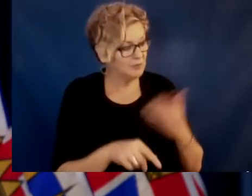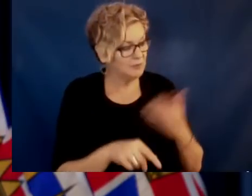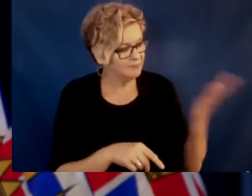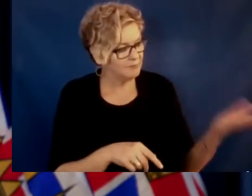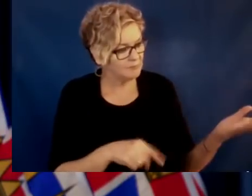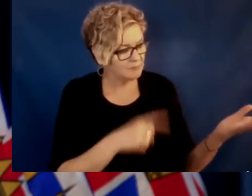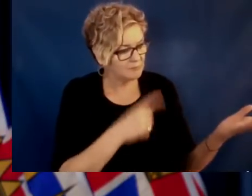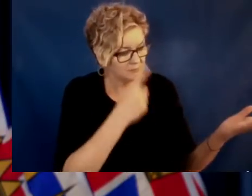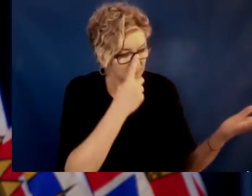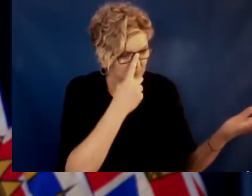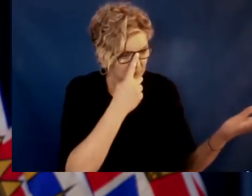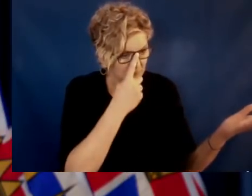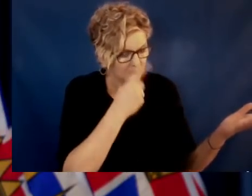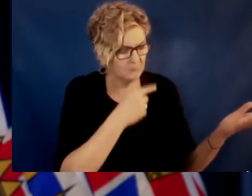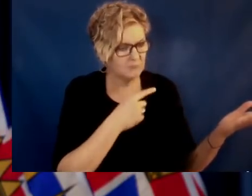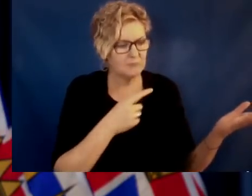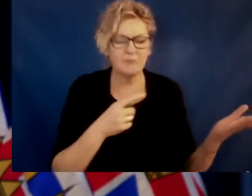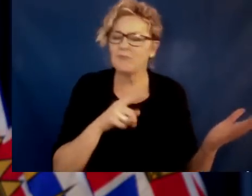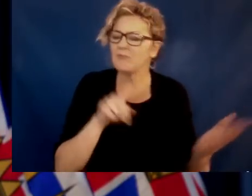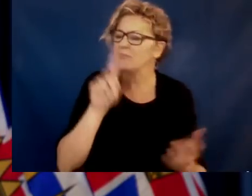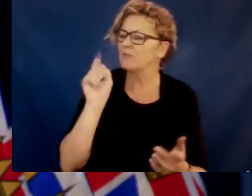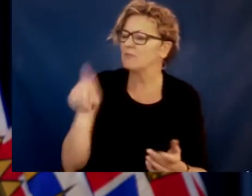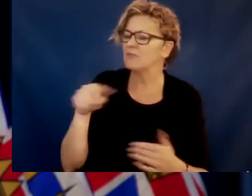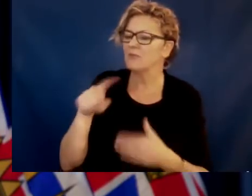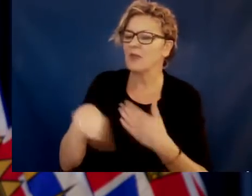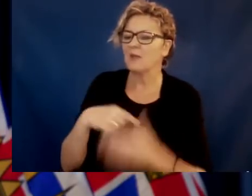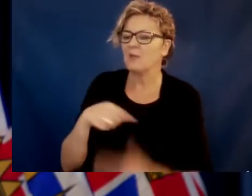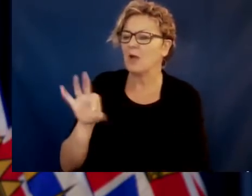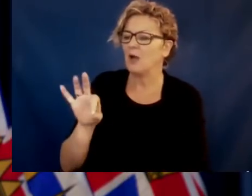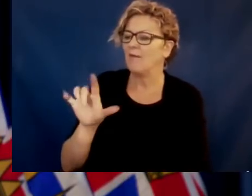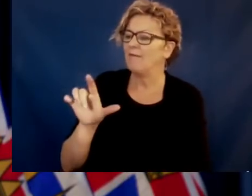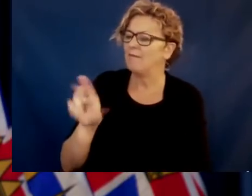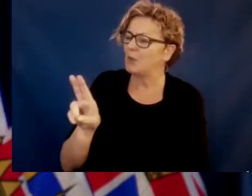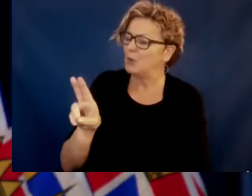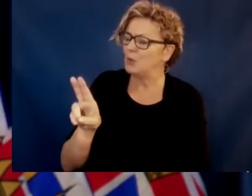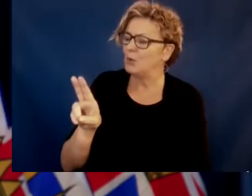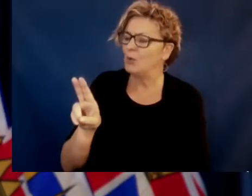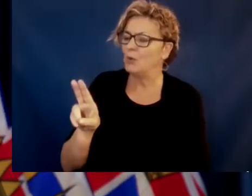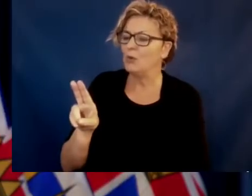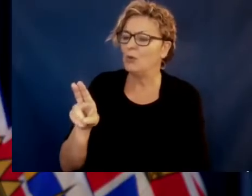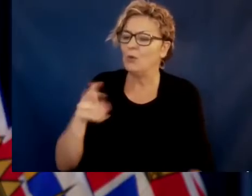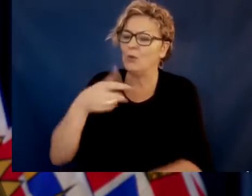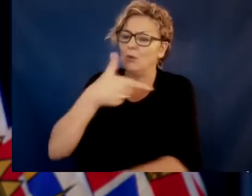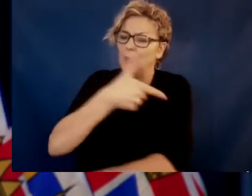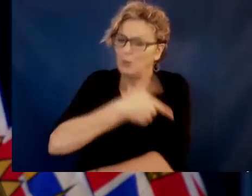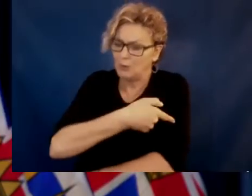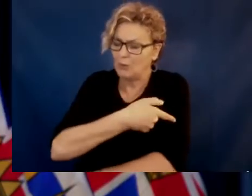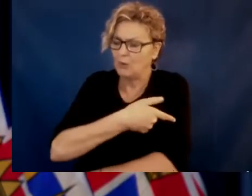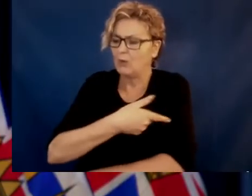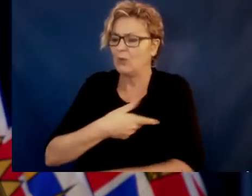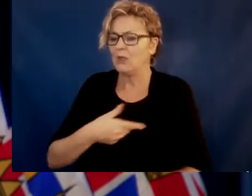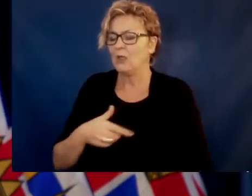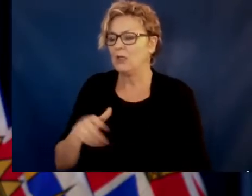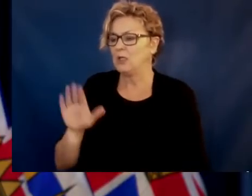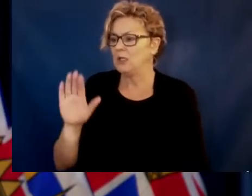doses secured by the province have been entirely allocated to seniors in long-term care and assisted living, but they're getting